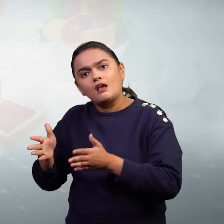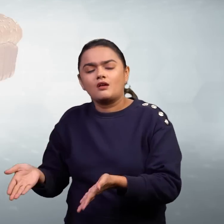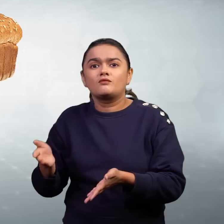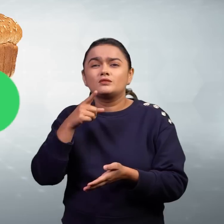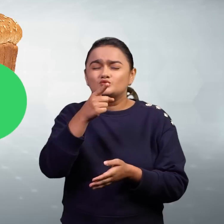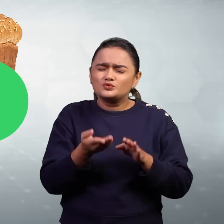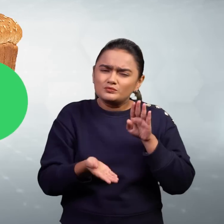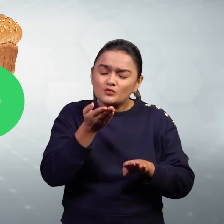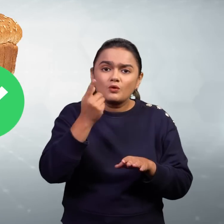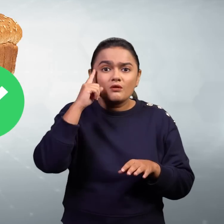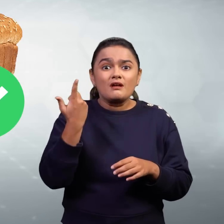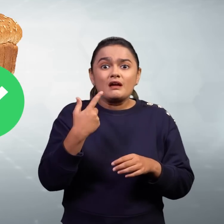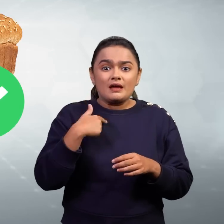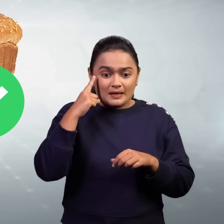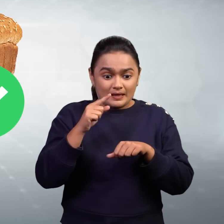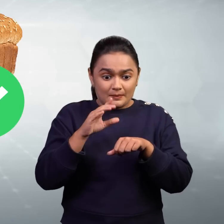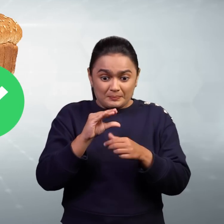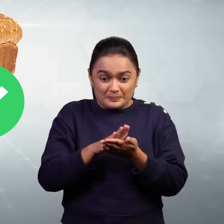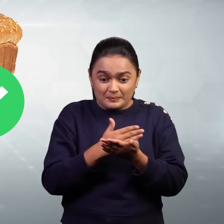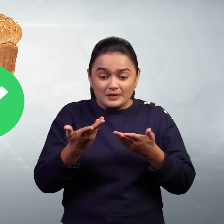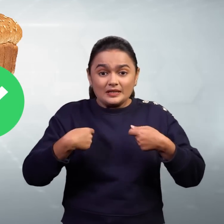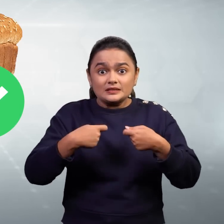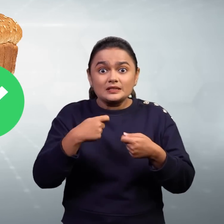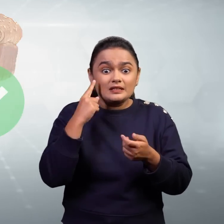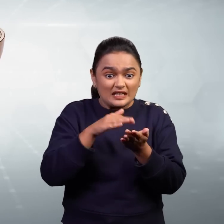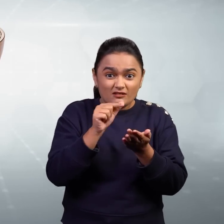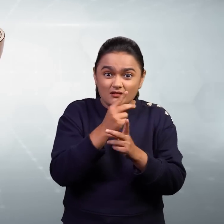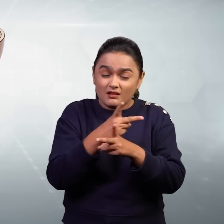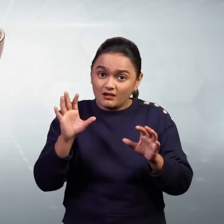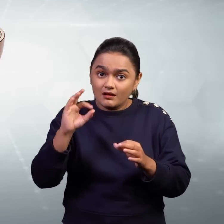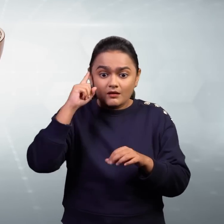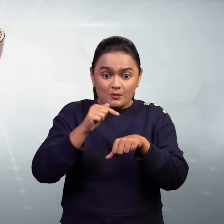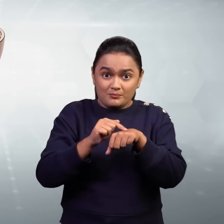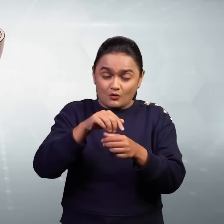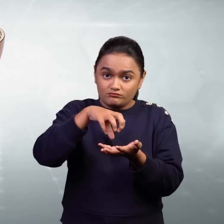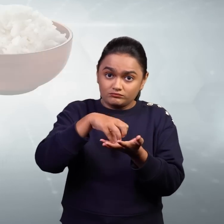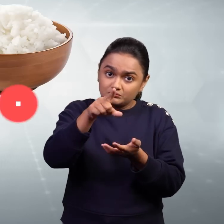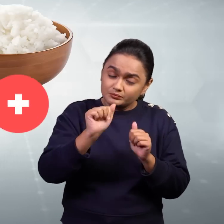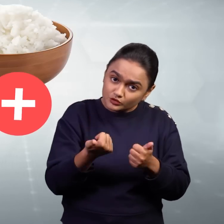Consume more of whole grain bread. Hmm... Consume brown rice instead of white rice.